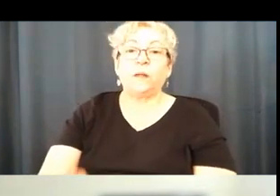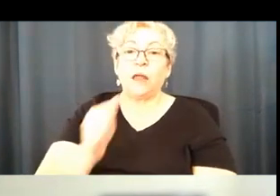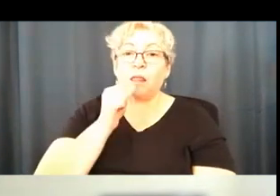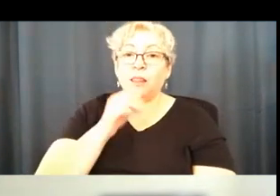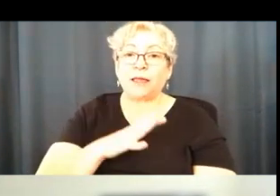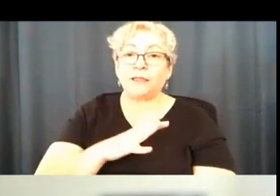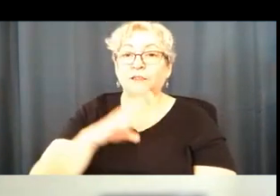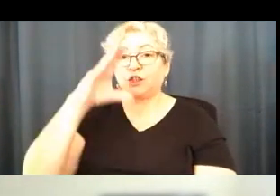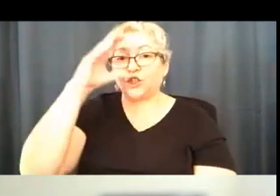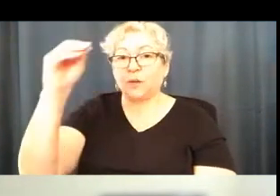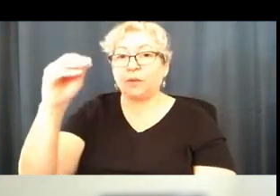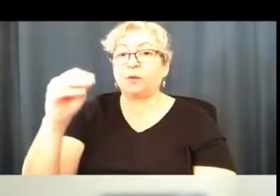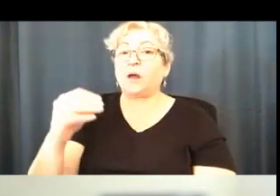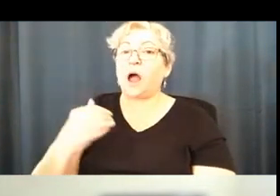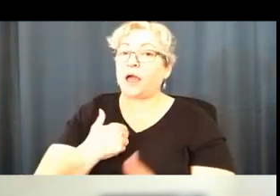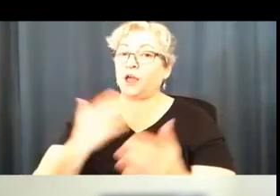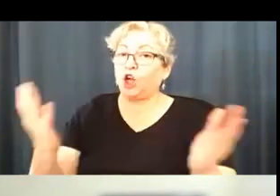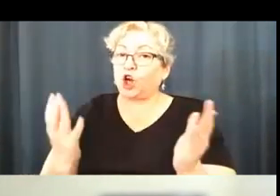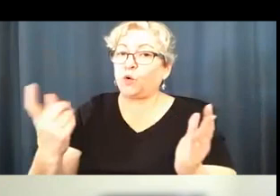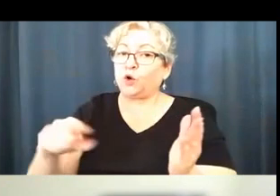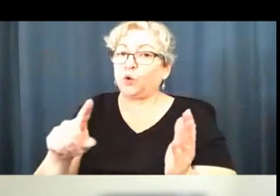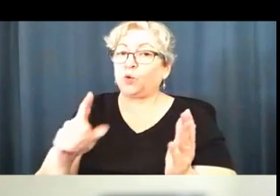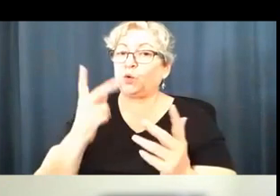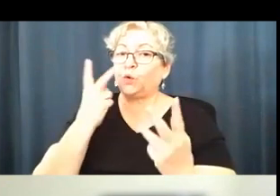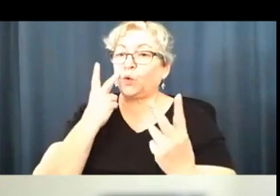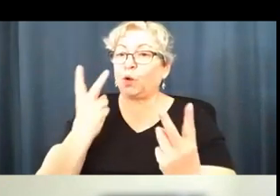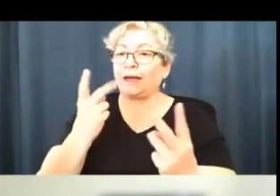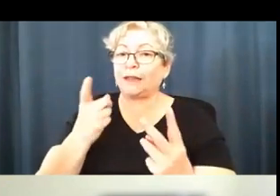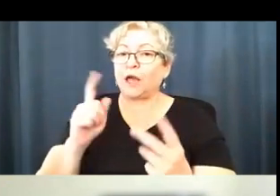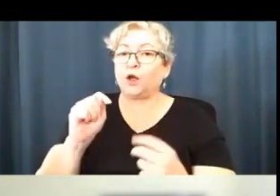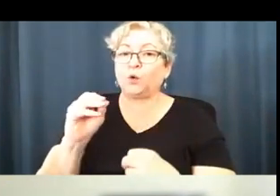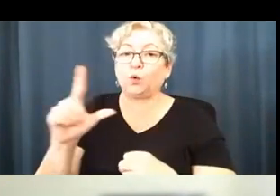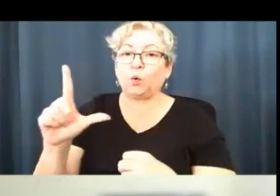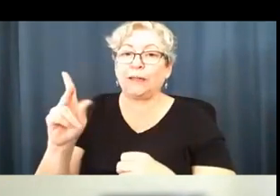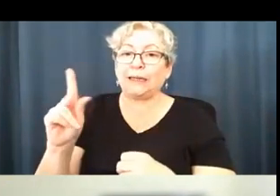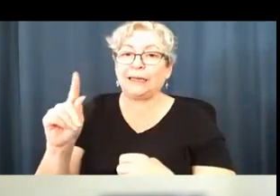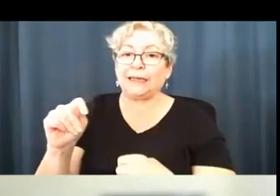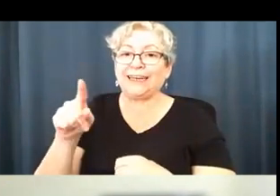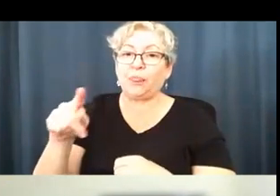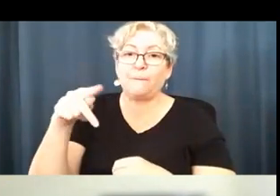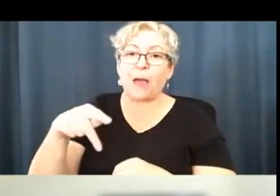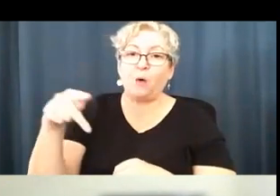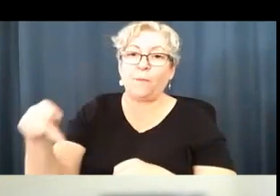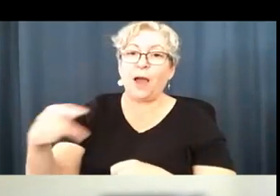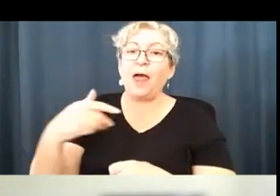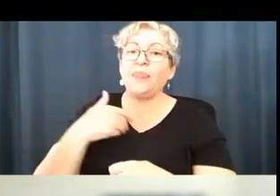I would encourage you to look at this toolkit in the PowerPoint, there is a link to it.